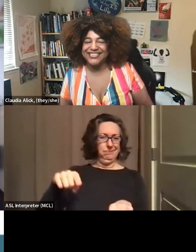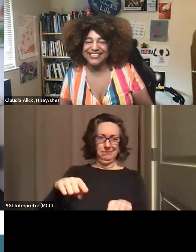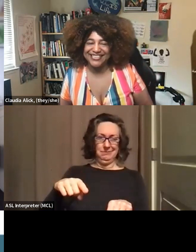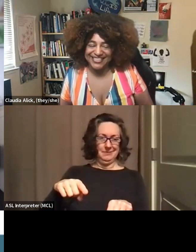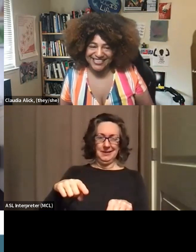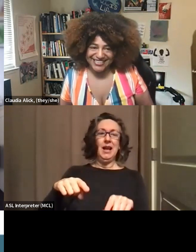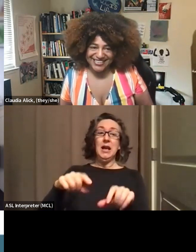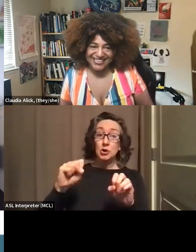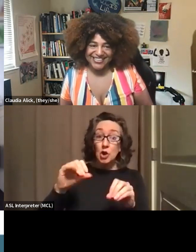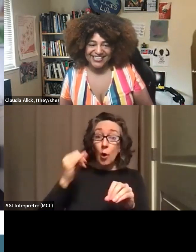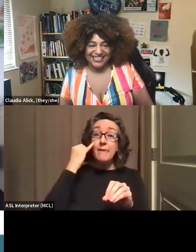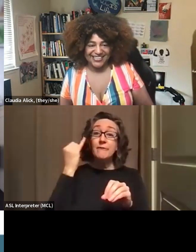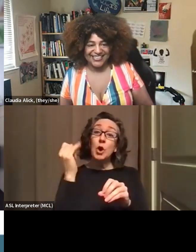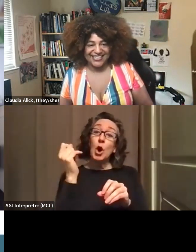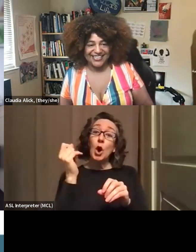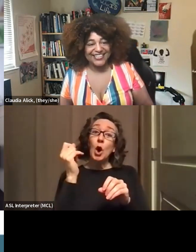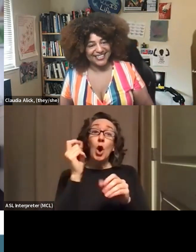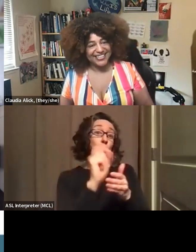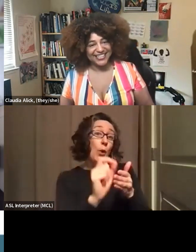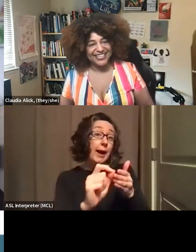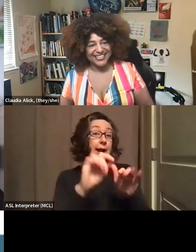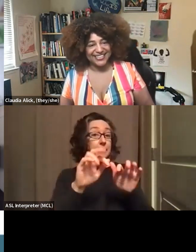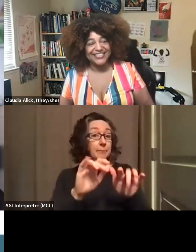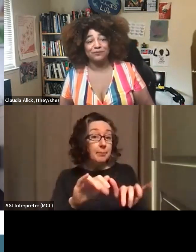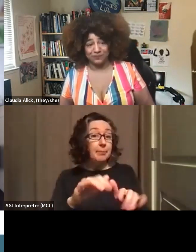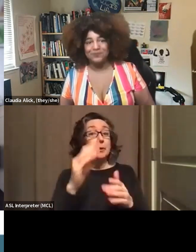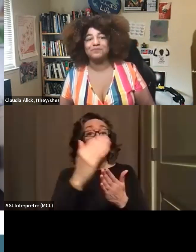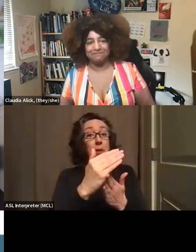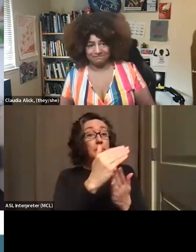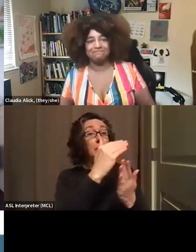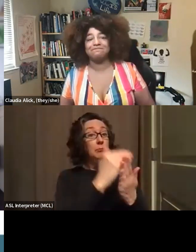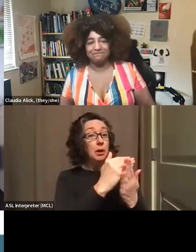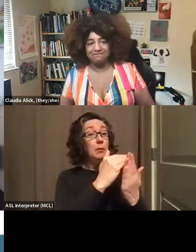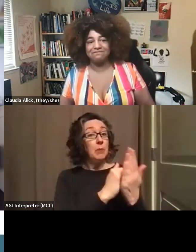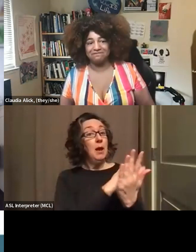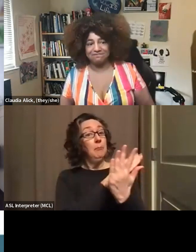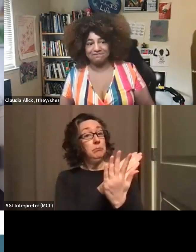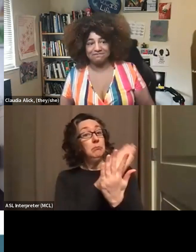So if you are writing it down, so they can see step by step, syllabuses are something